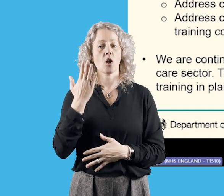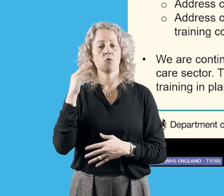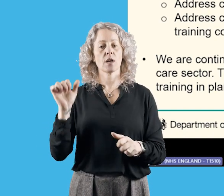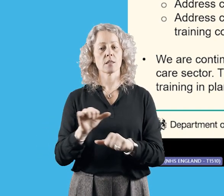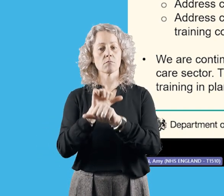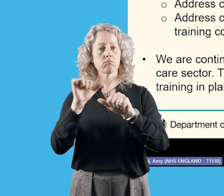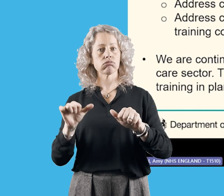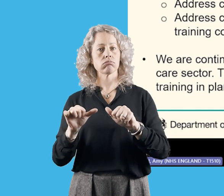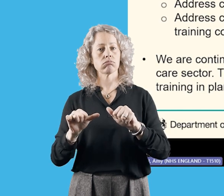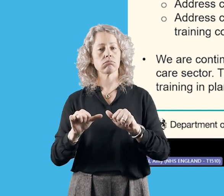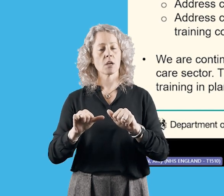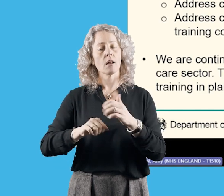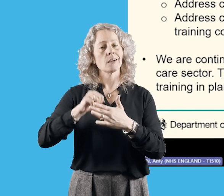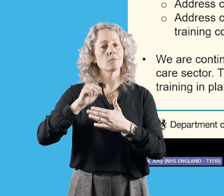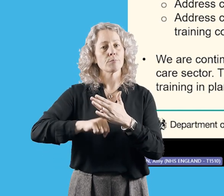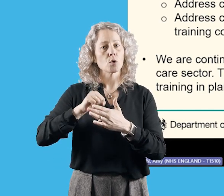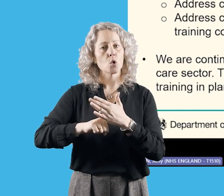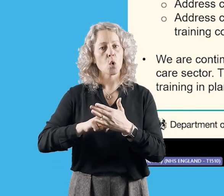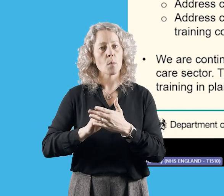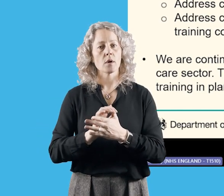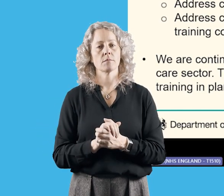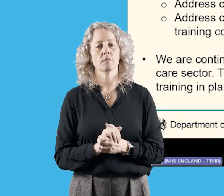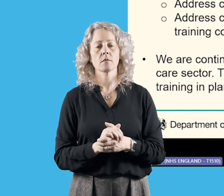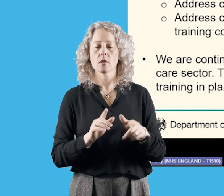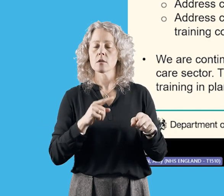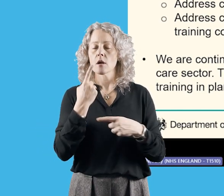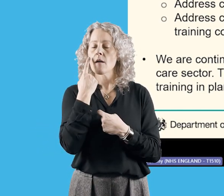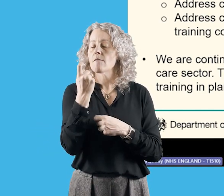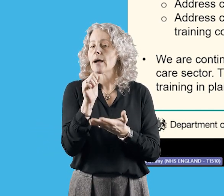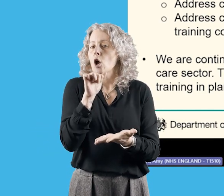for this to find to find the right supplier to deliver this